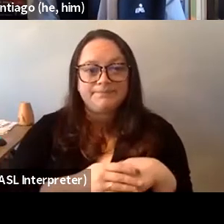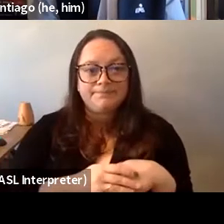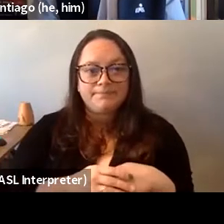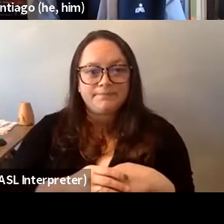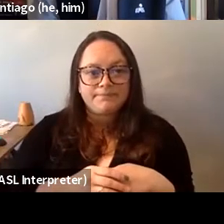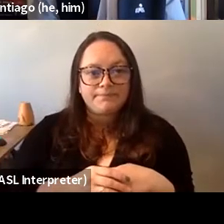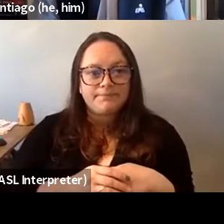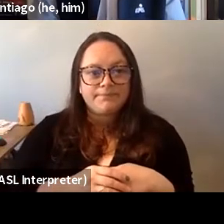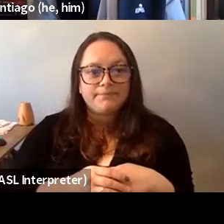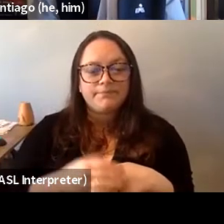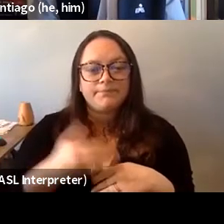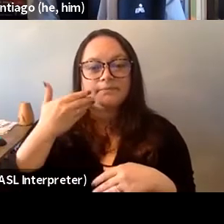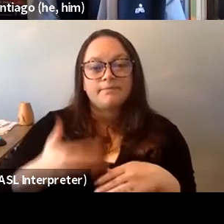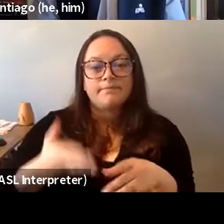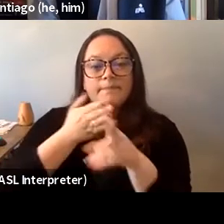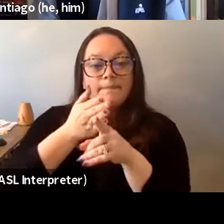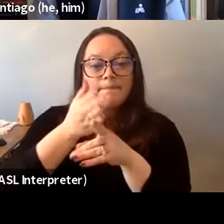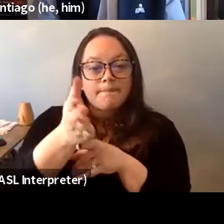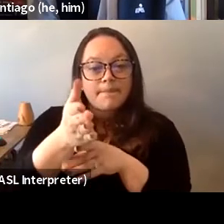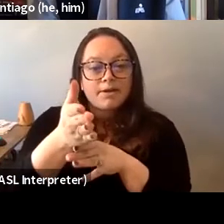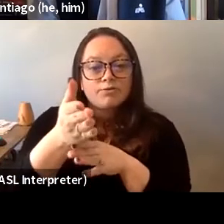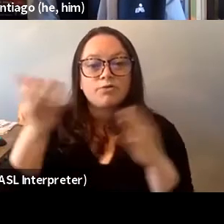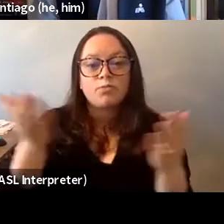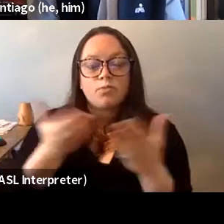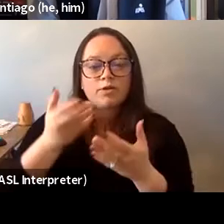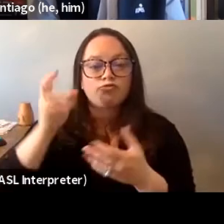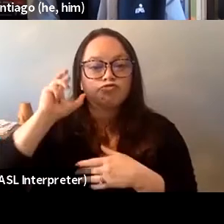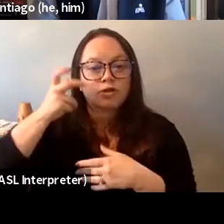majoring in radio broadcasting major and planning to be a